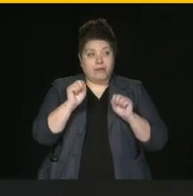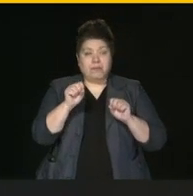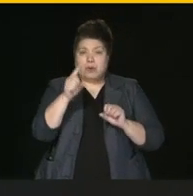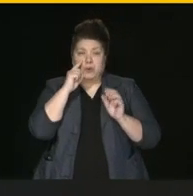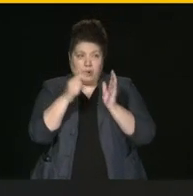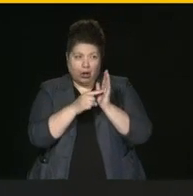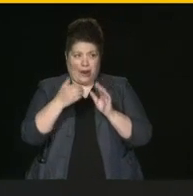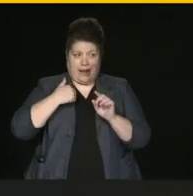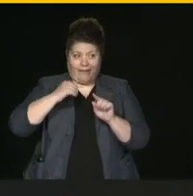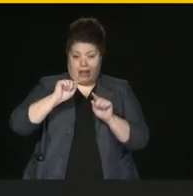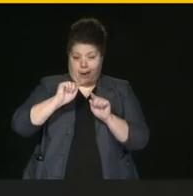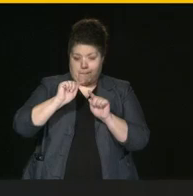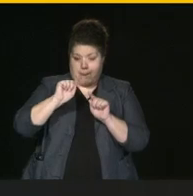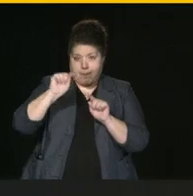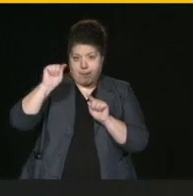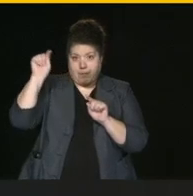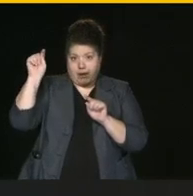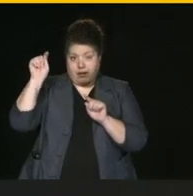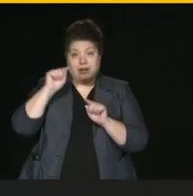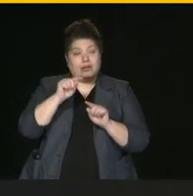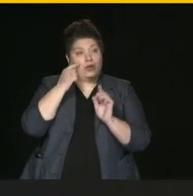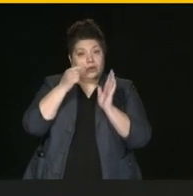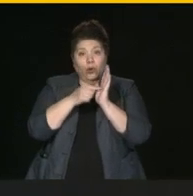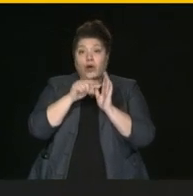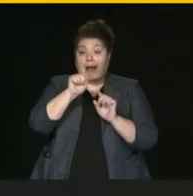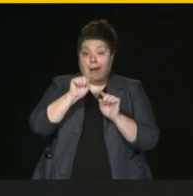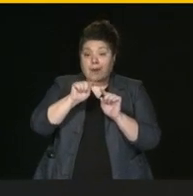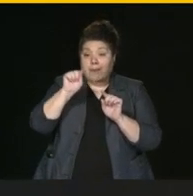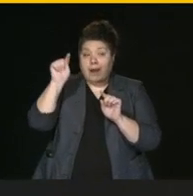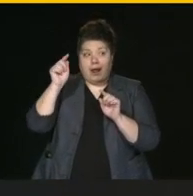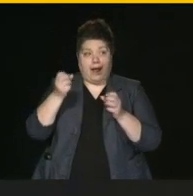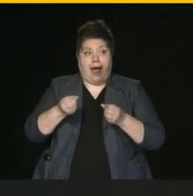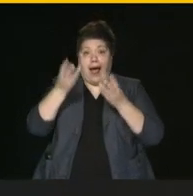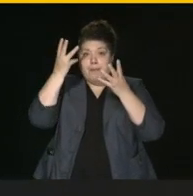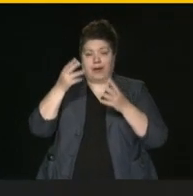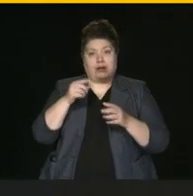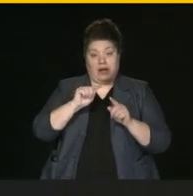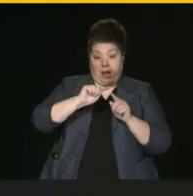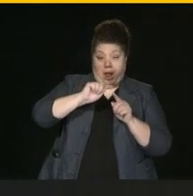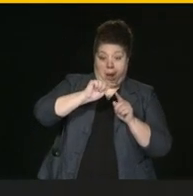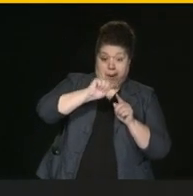OF YOU MAYBE ABLE TO MAKE OUT WHICH SPEAK TO THE SLOPE AND